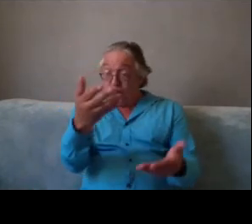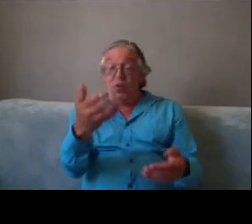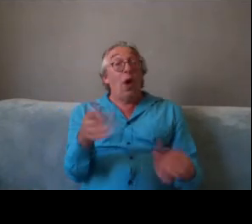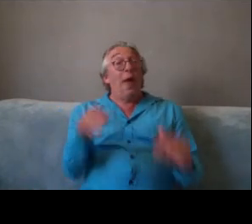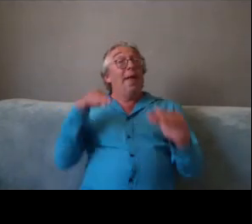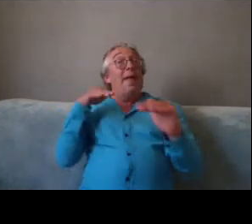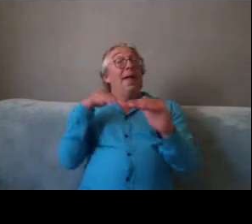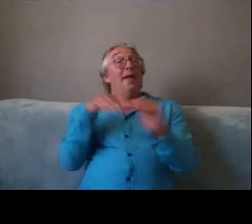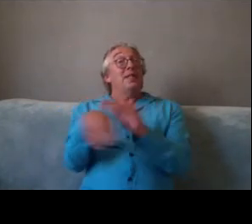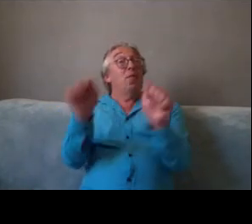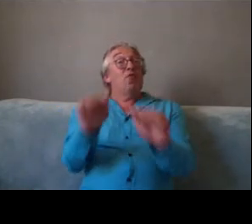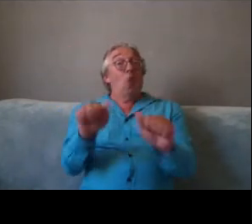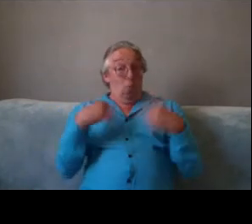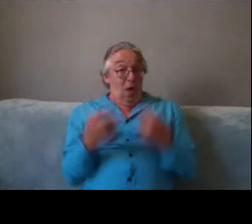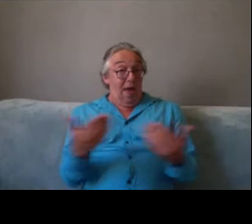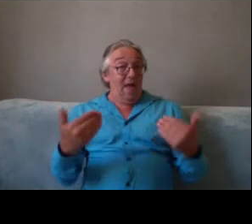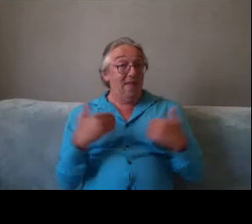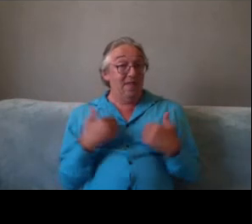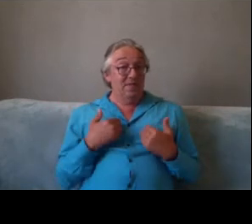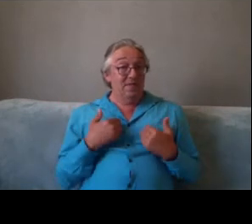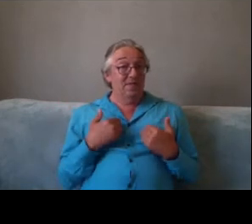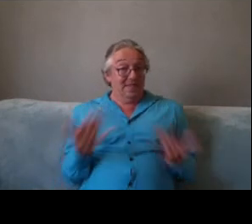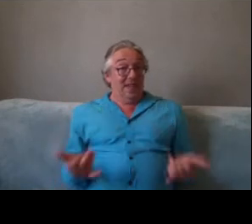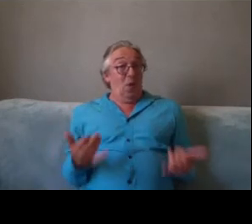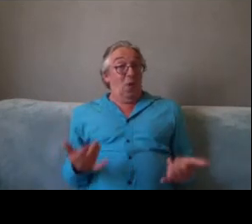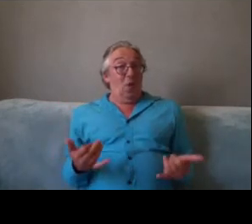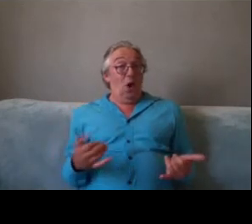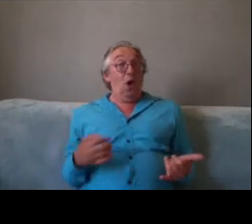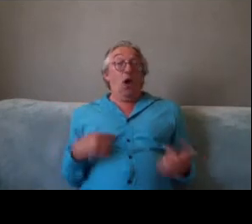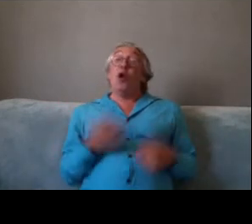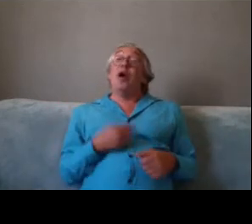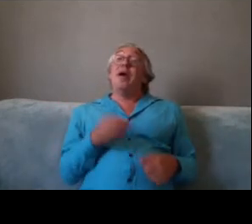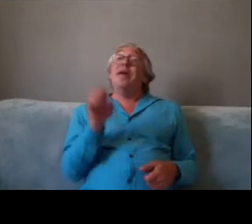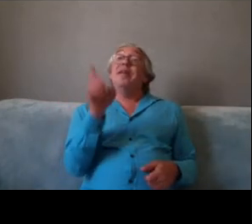So maybe it'll be an opportunity. It depends on us.